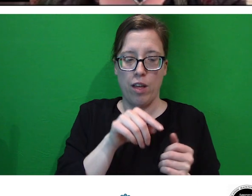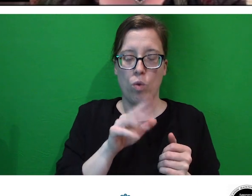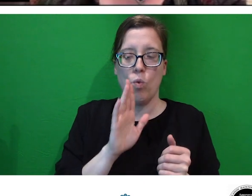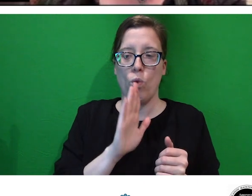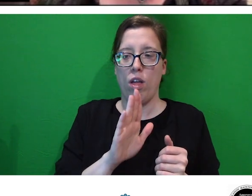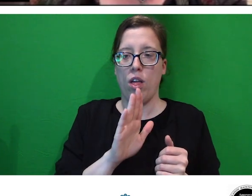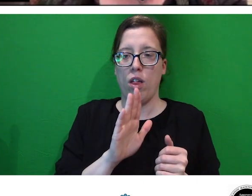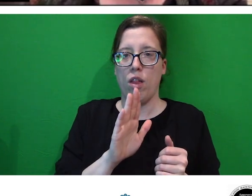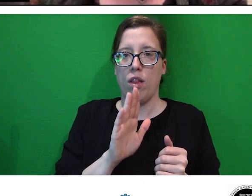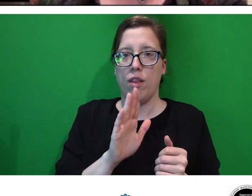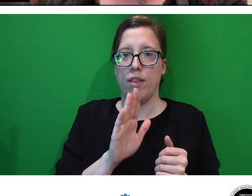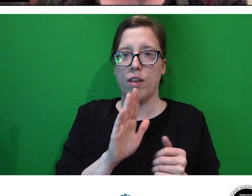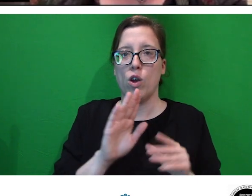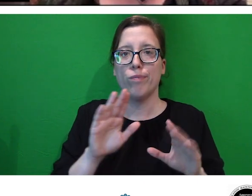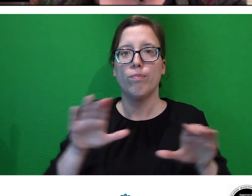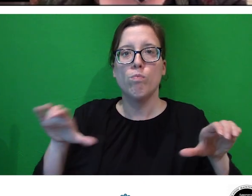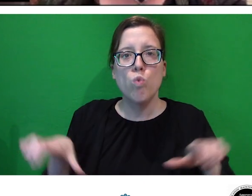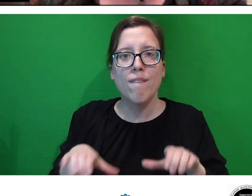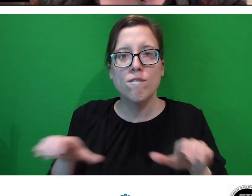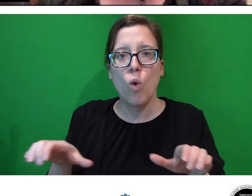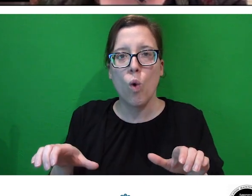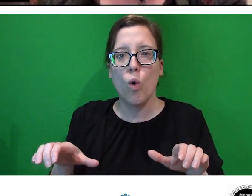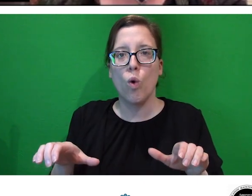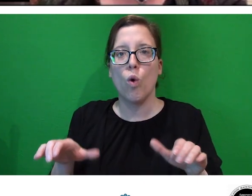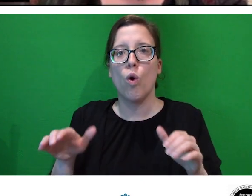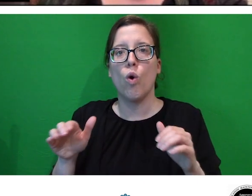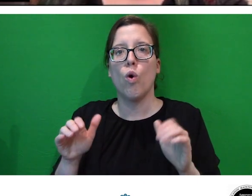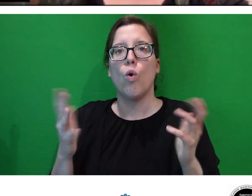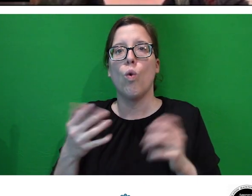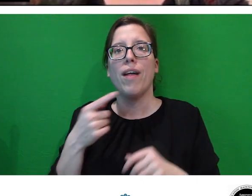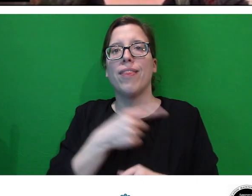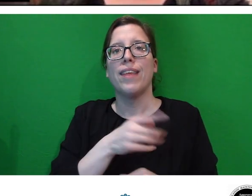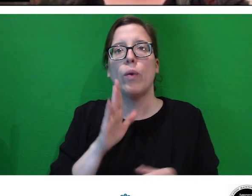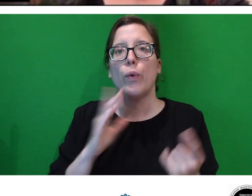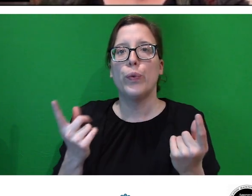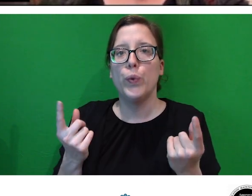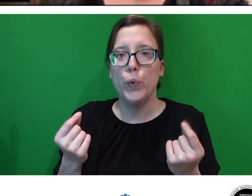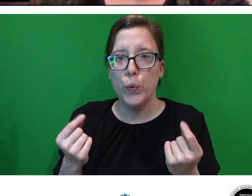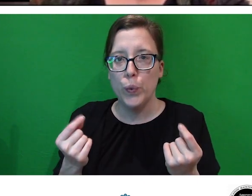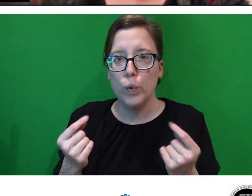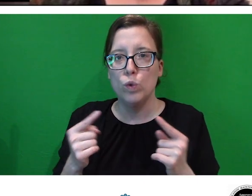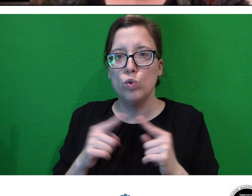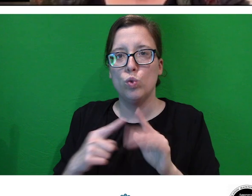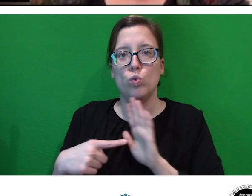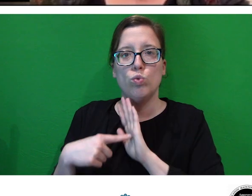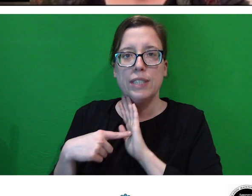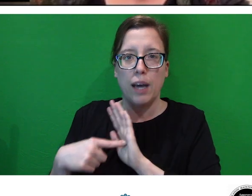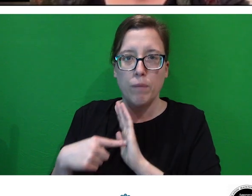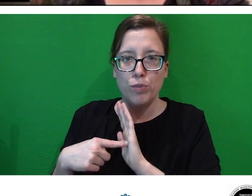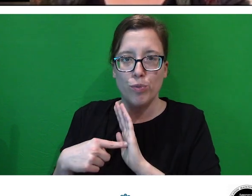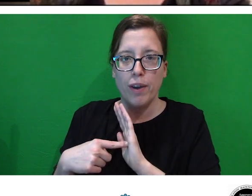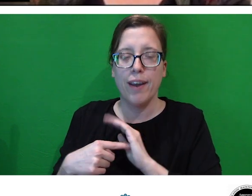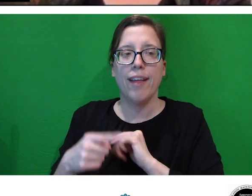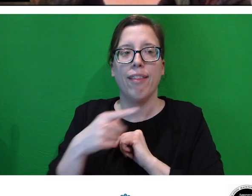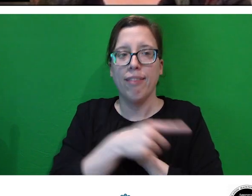from you and other peers, other teachers, and then how the learner is going to